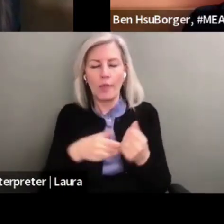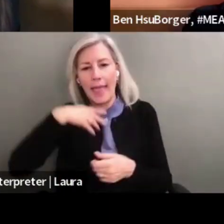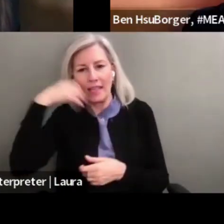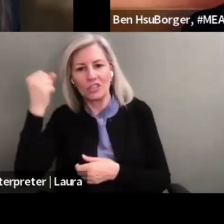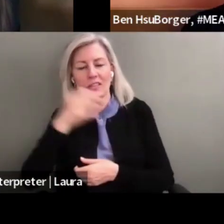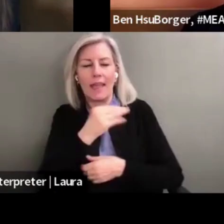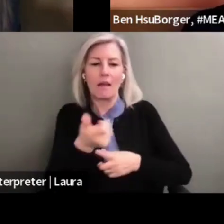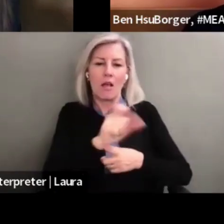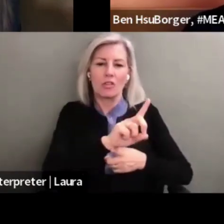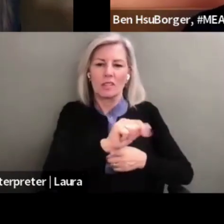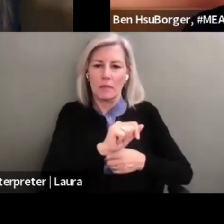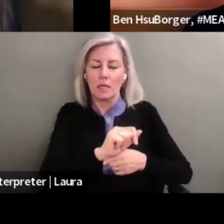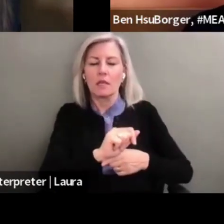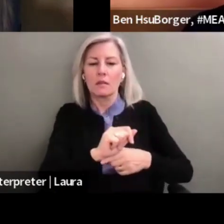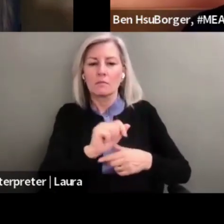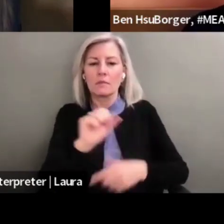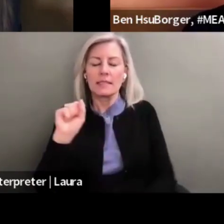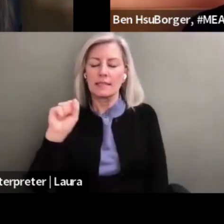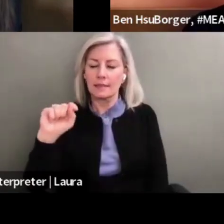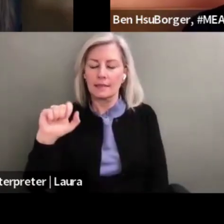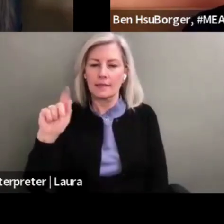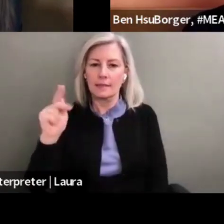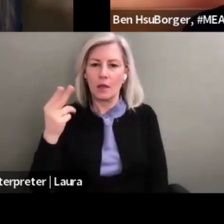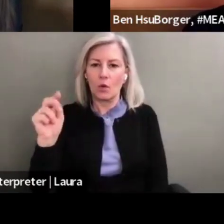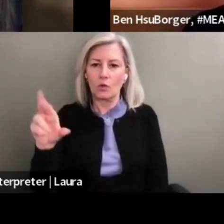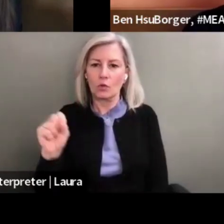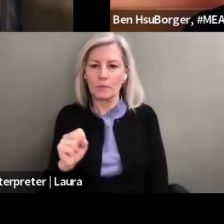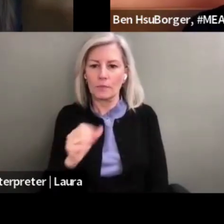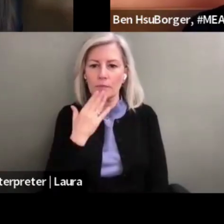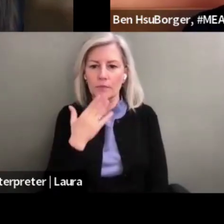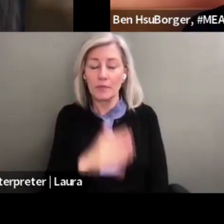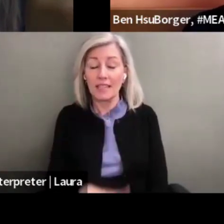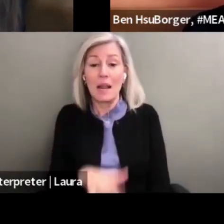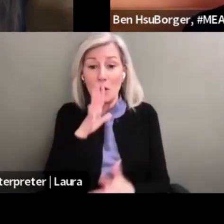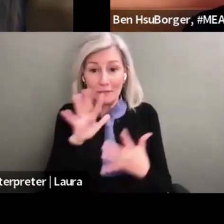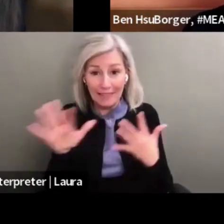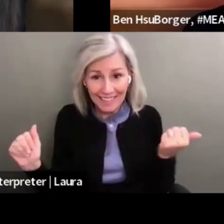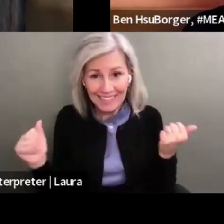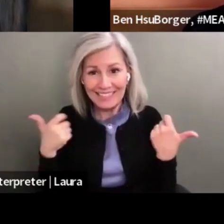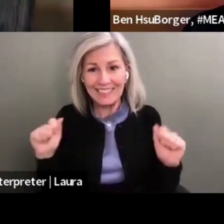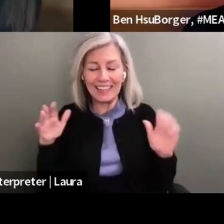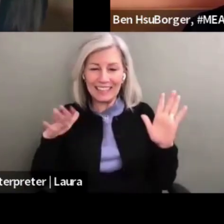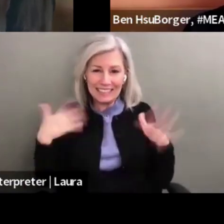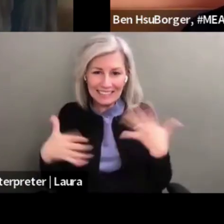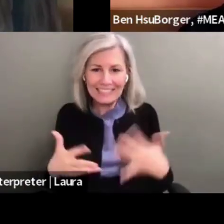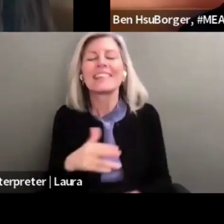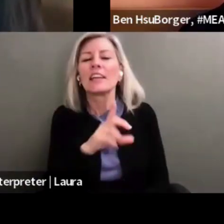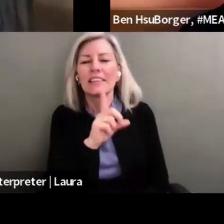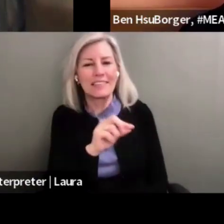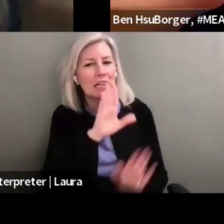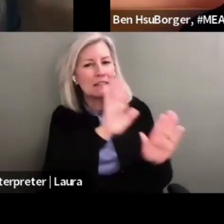and really poised to work with aging and other disability stakeholders. Jessica,